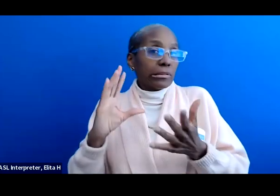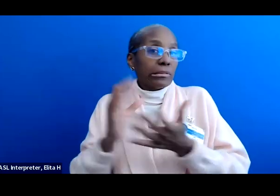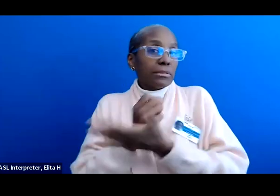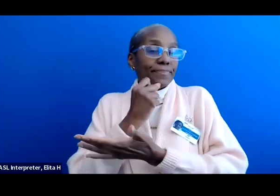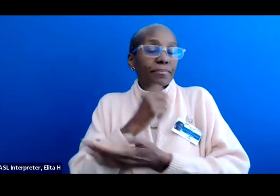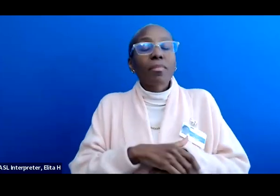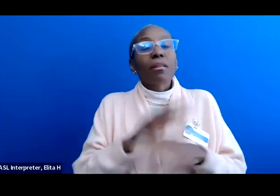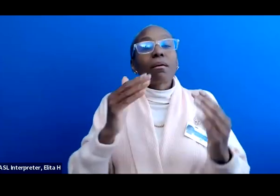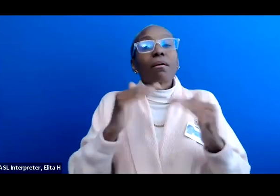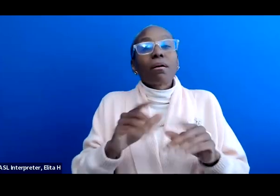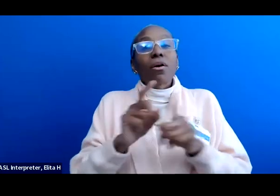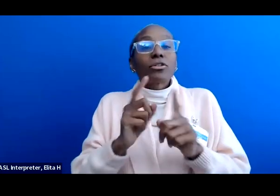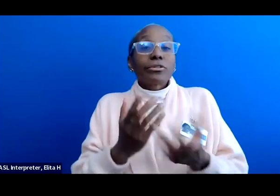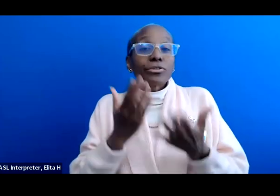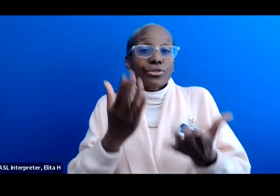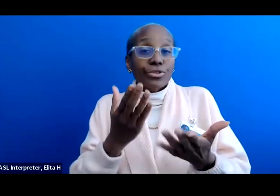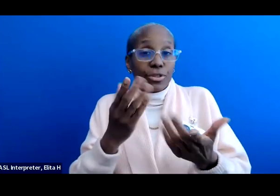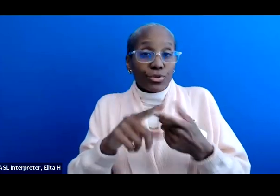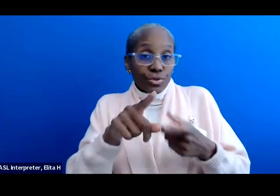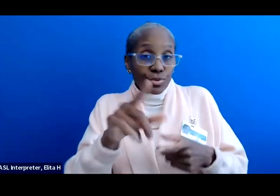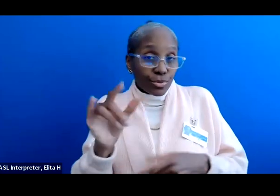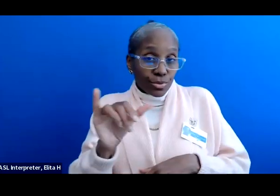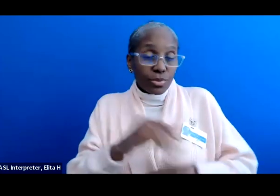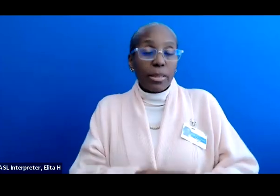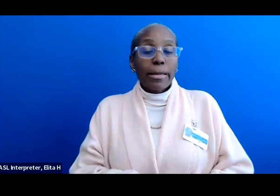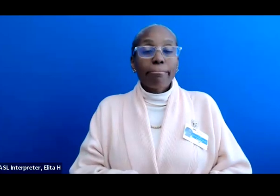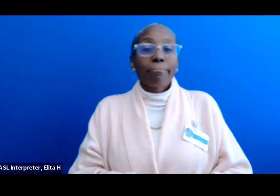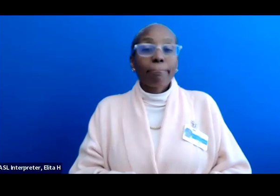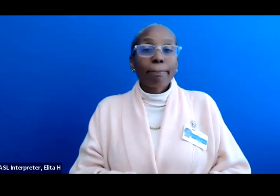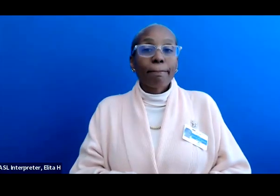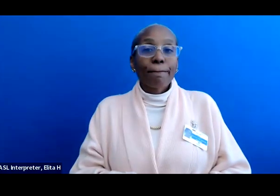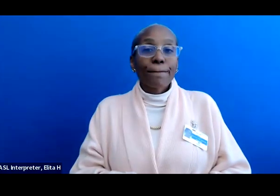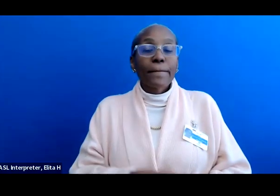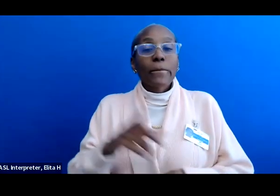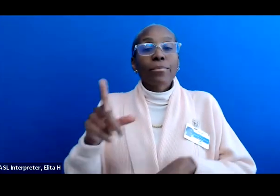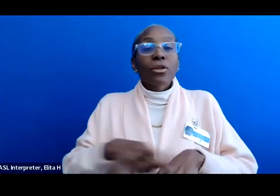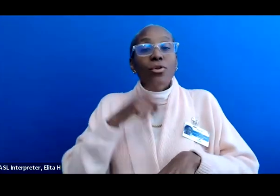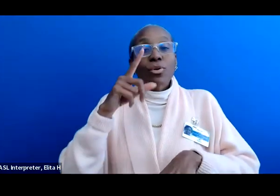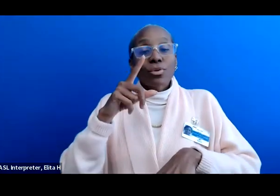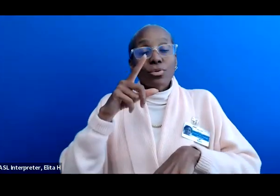Also, I may suggest to you, at long term care facilities, they